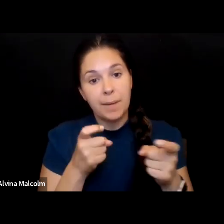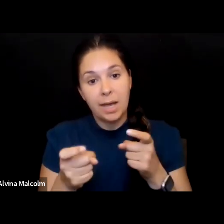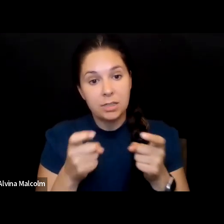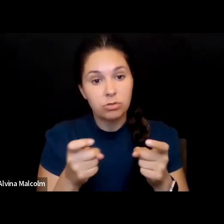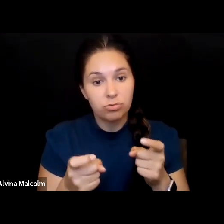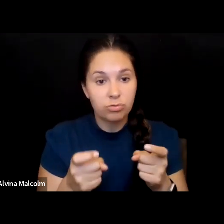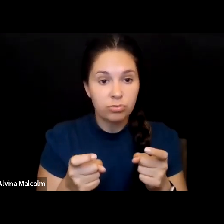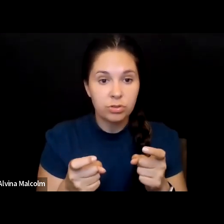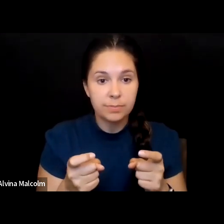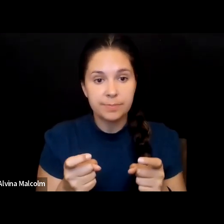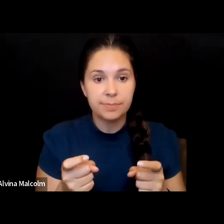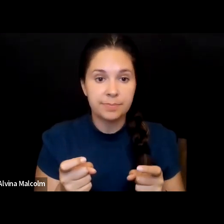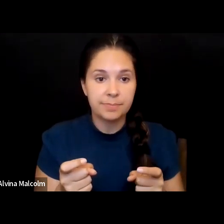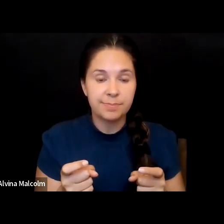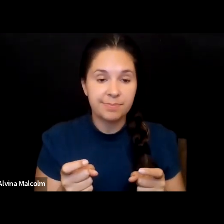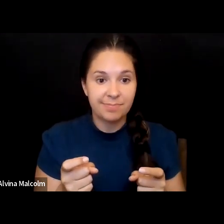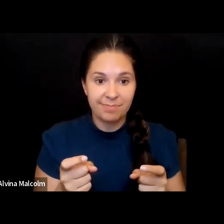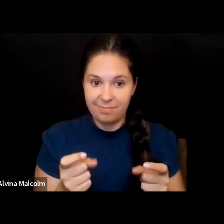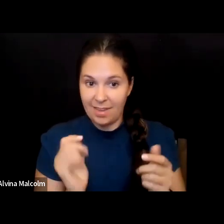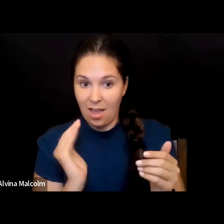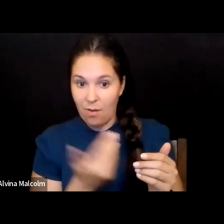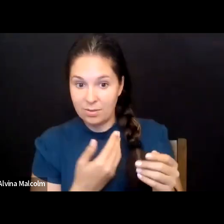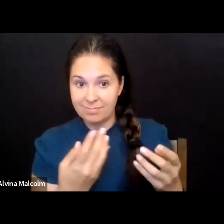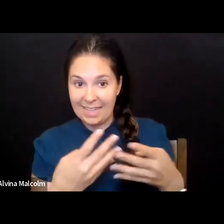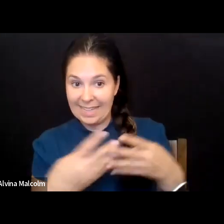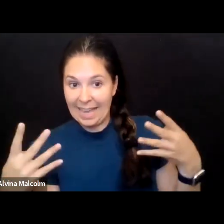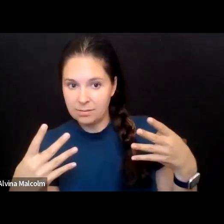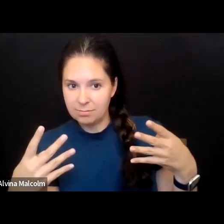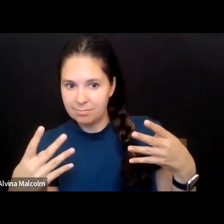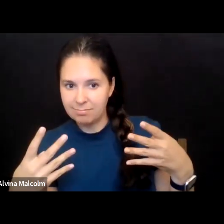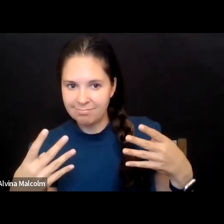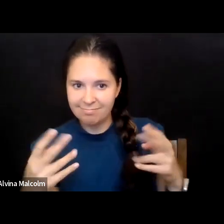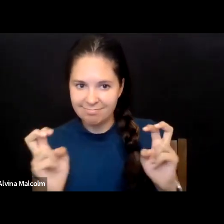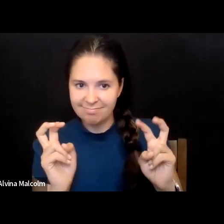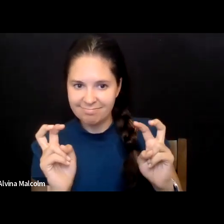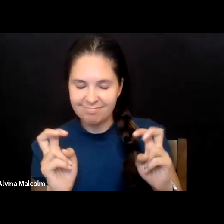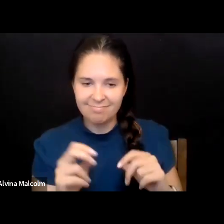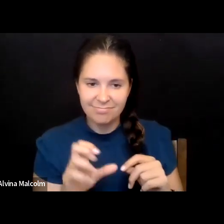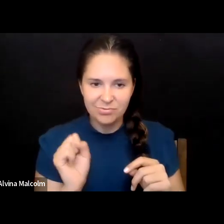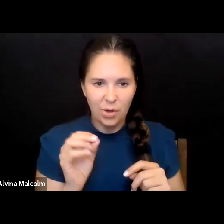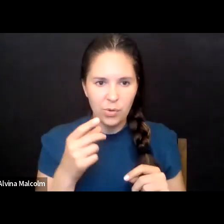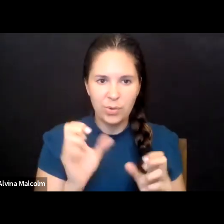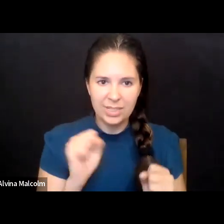These are our people, our consumers.